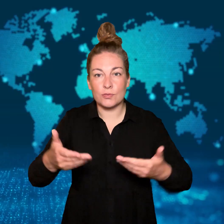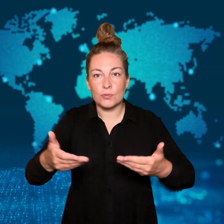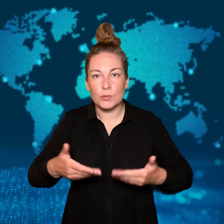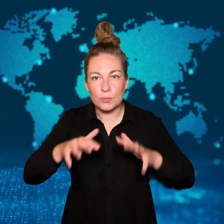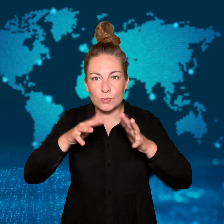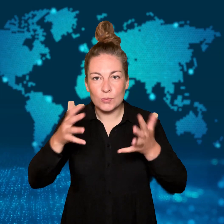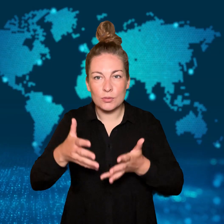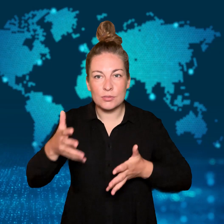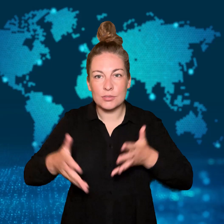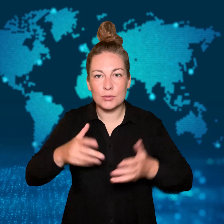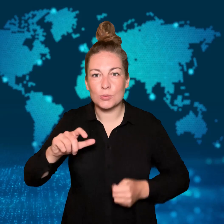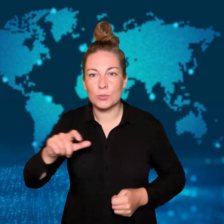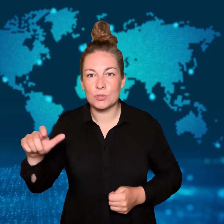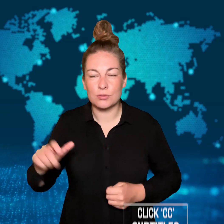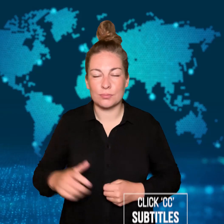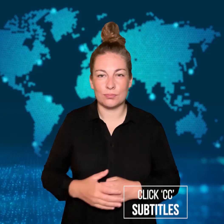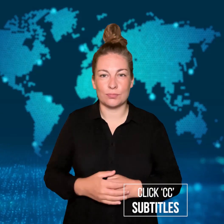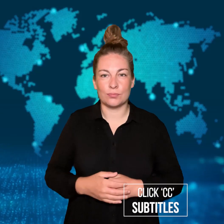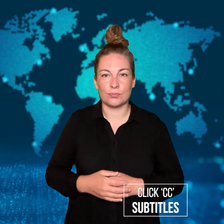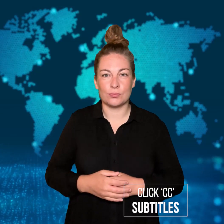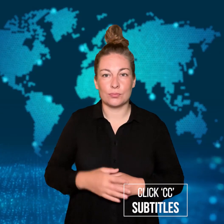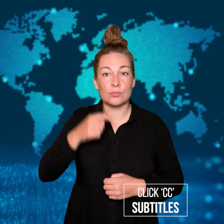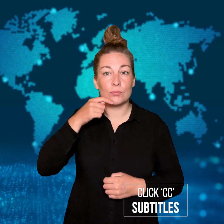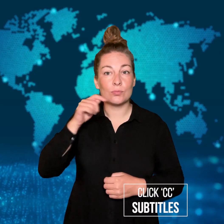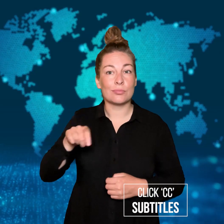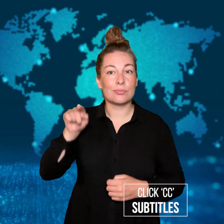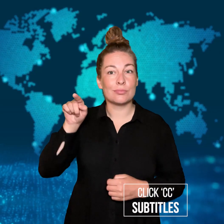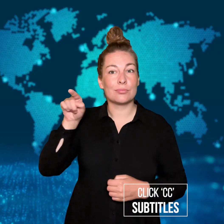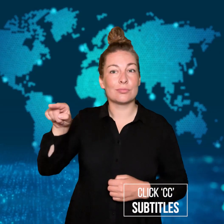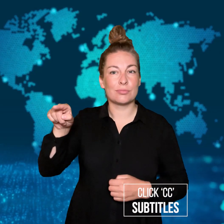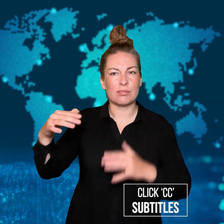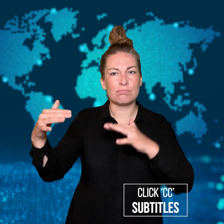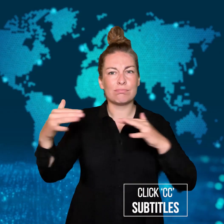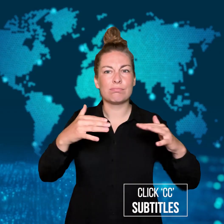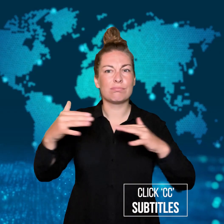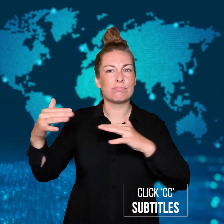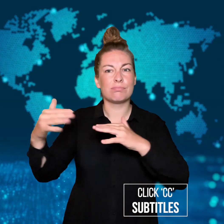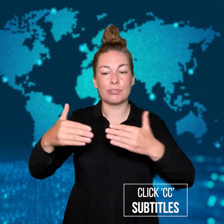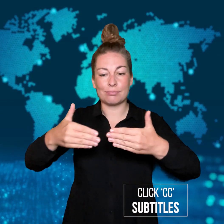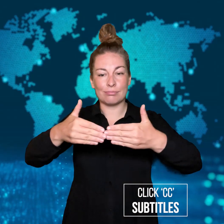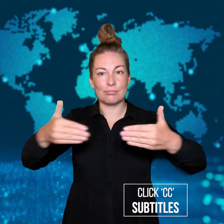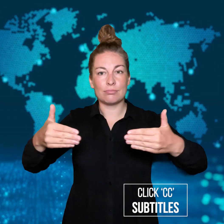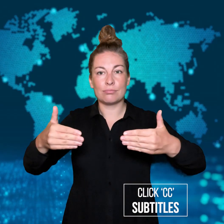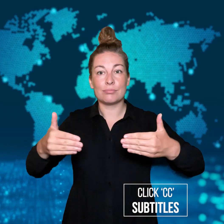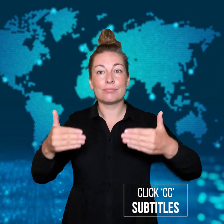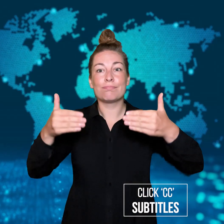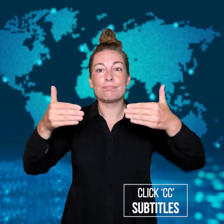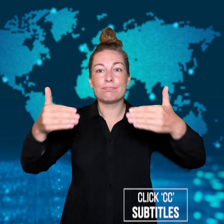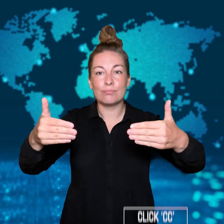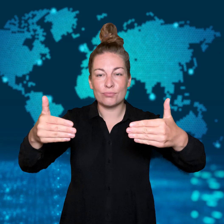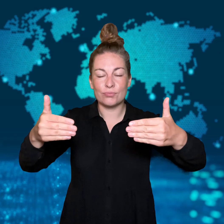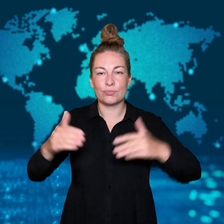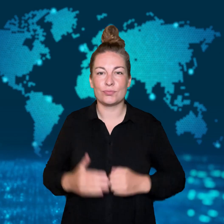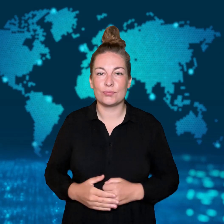Welcome to WorldSign Week! Counteroffensive progress